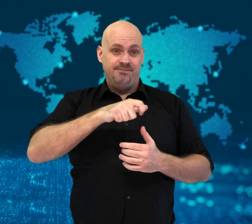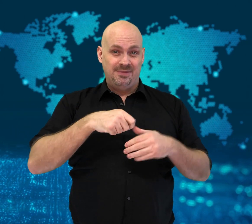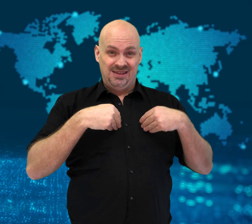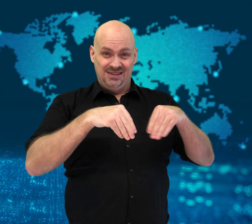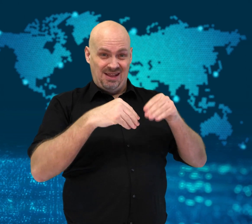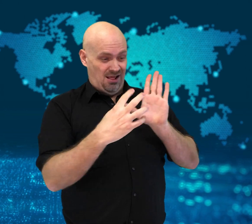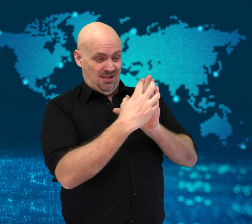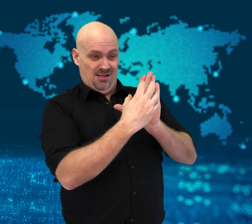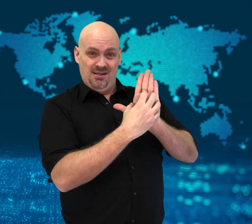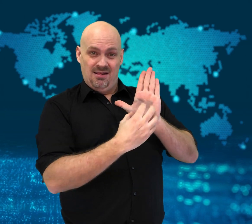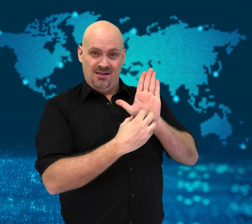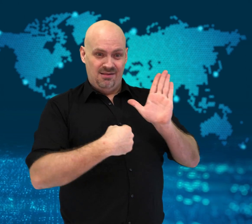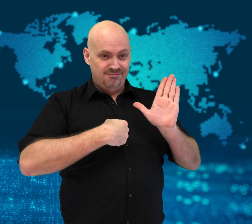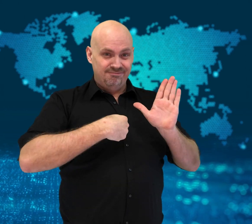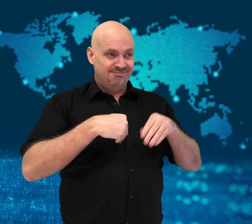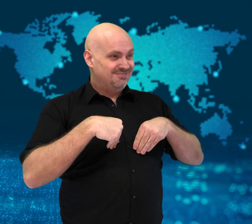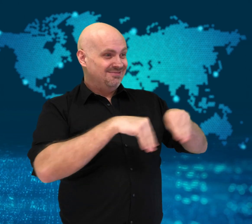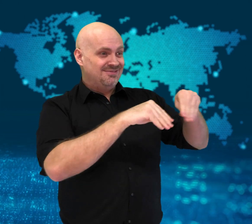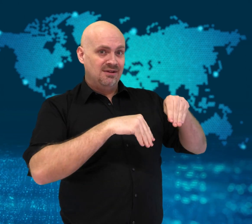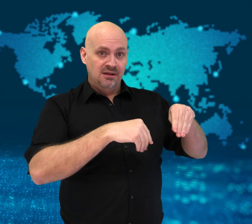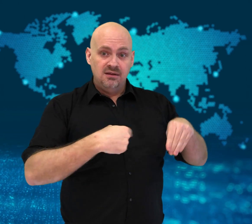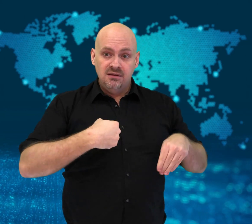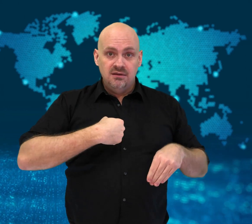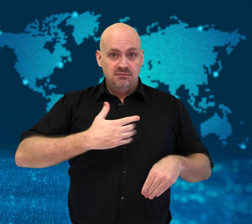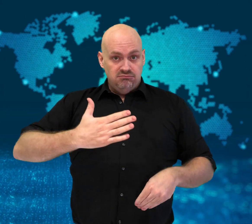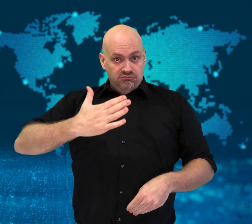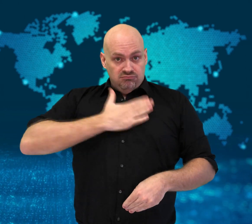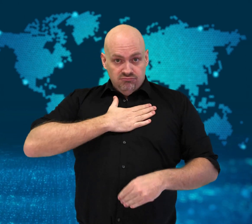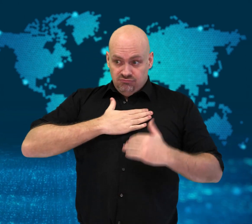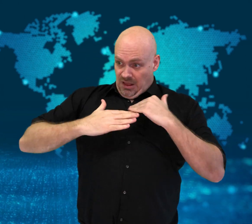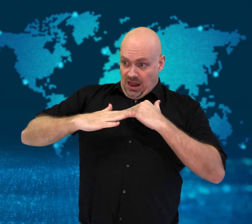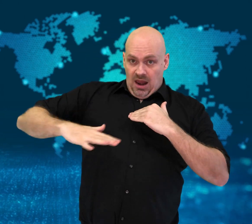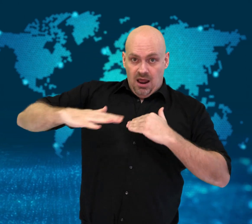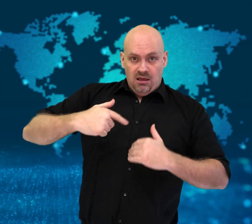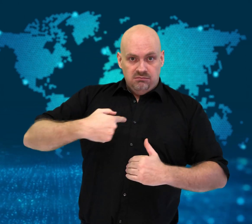Many sellers do not have a land title,